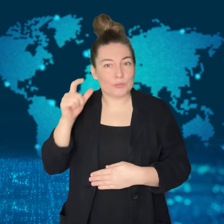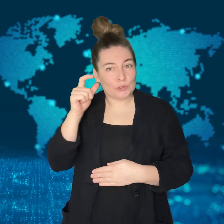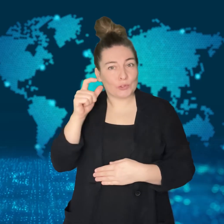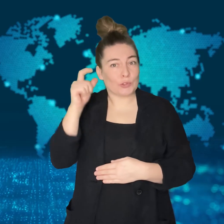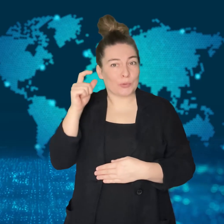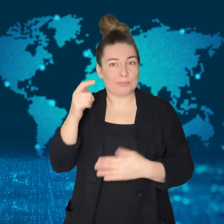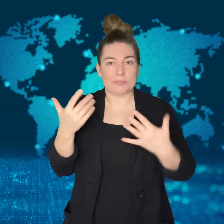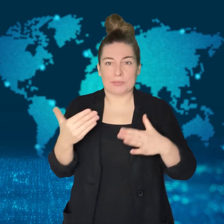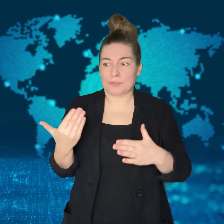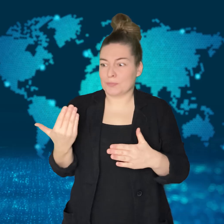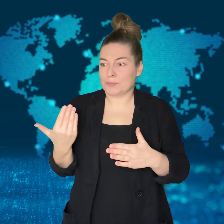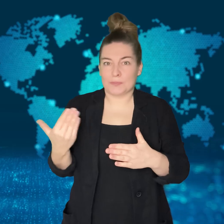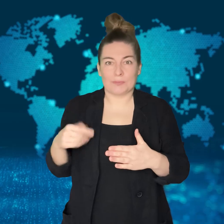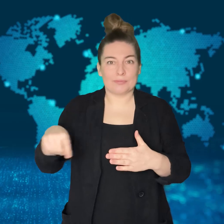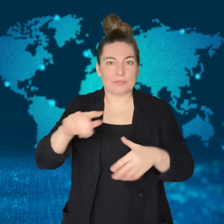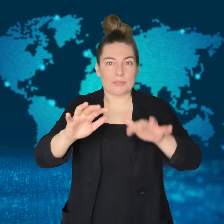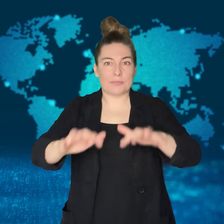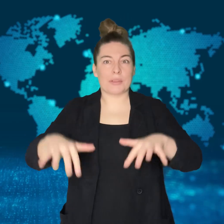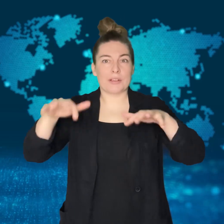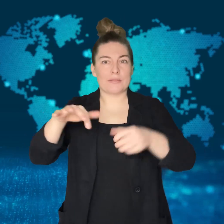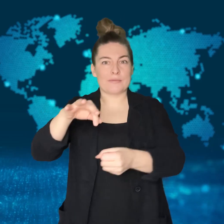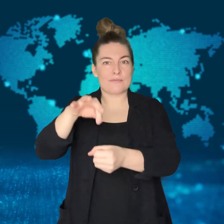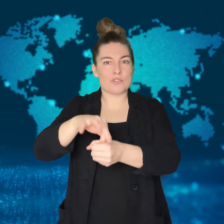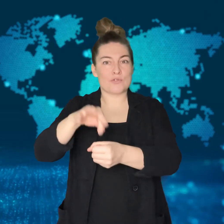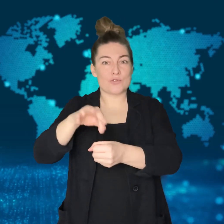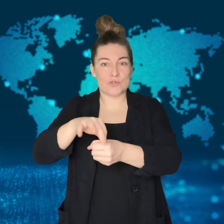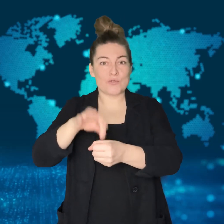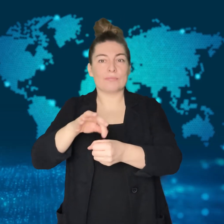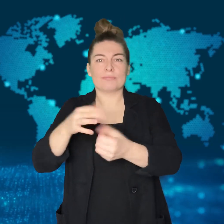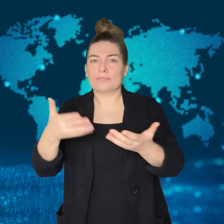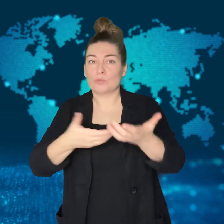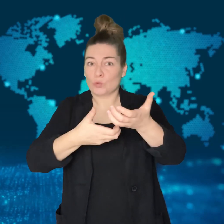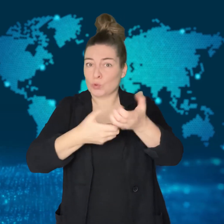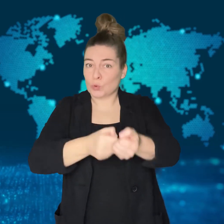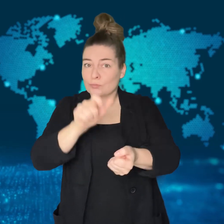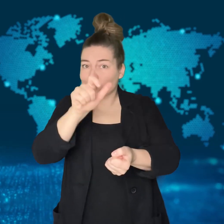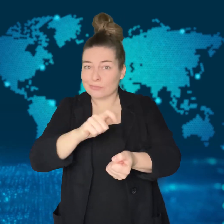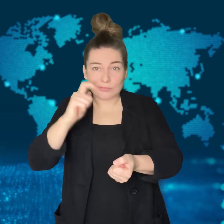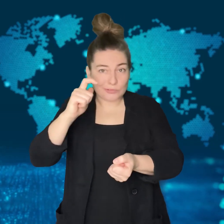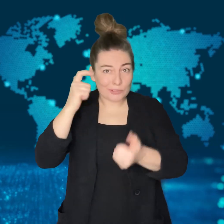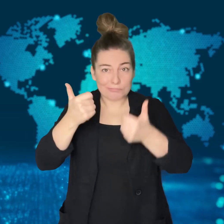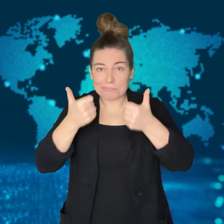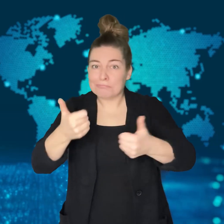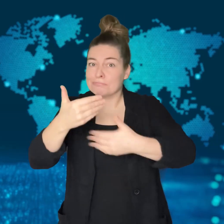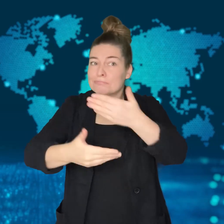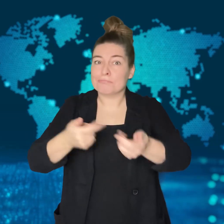and 207 for him.